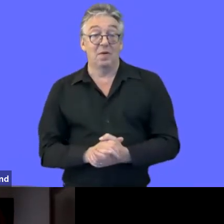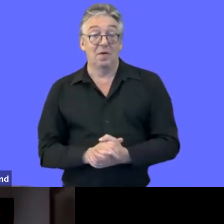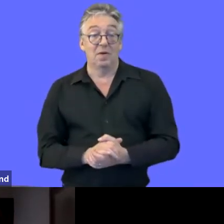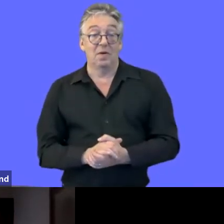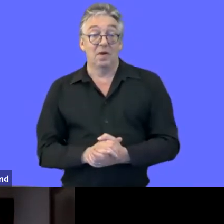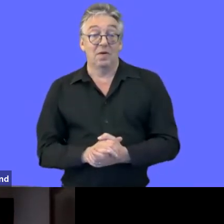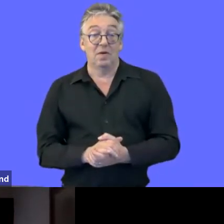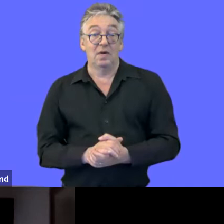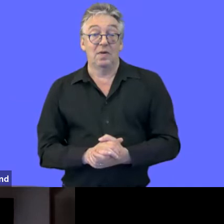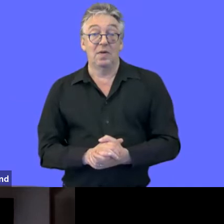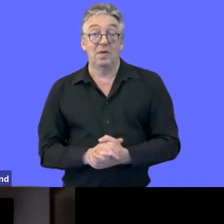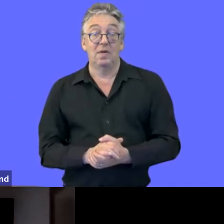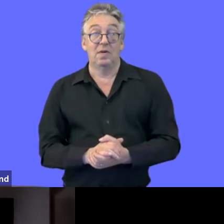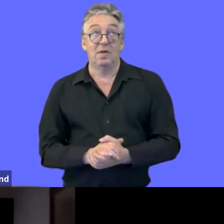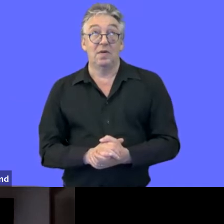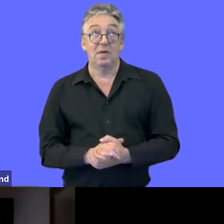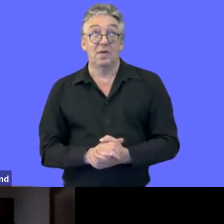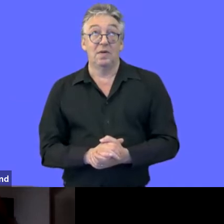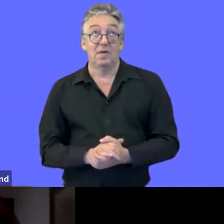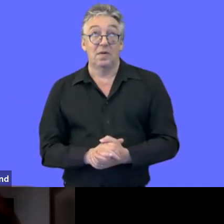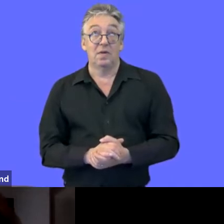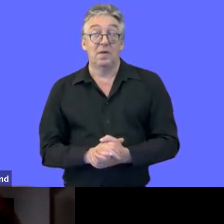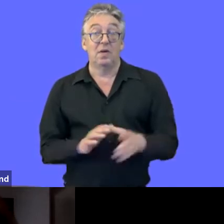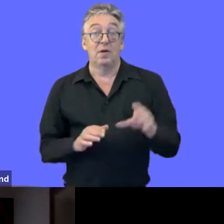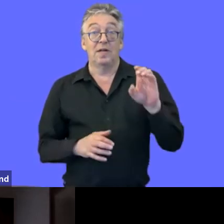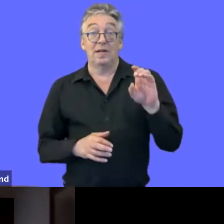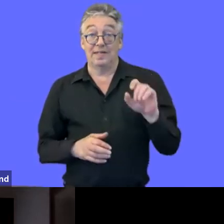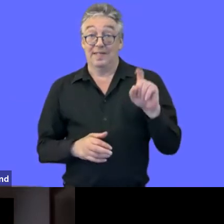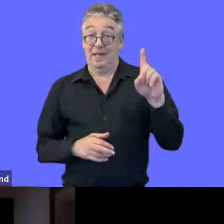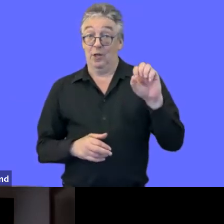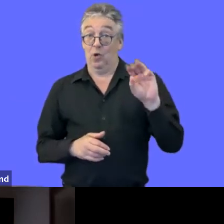and see how we can bring the rights under one convention